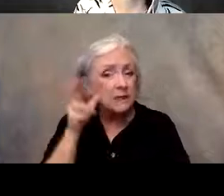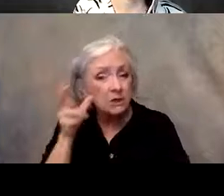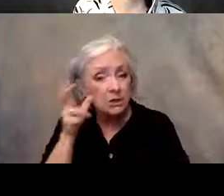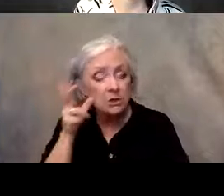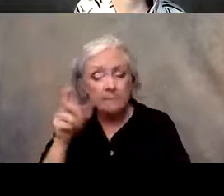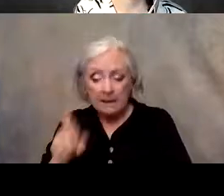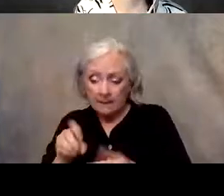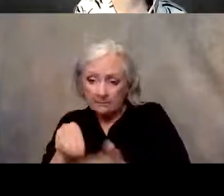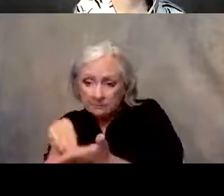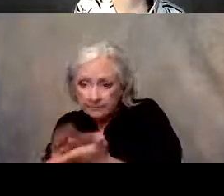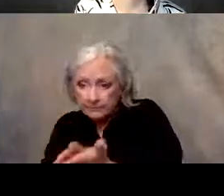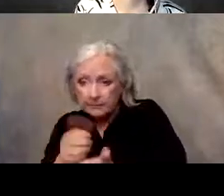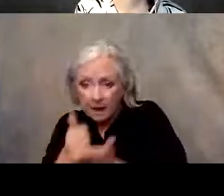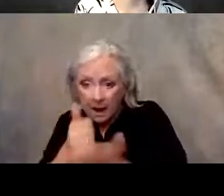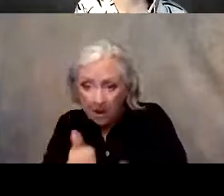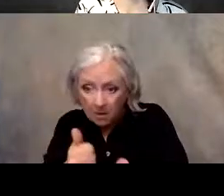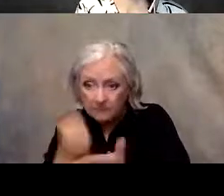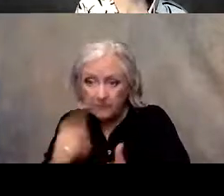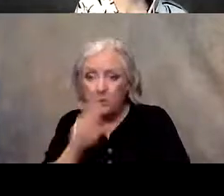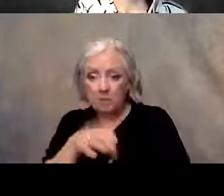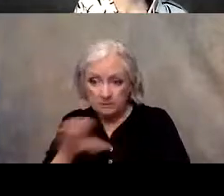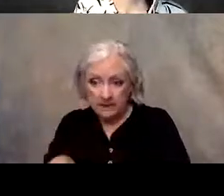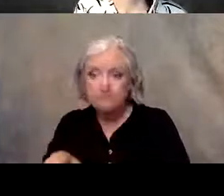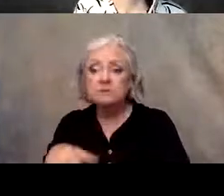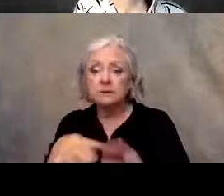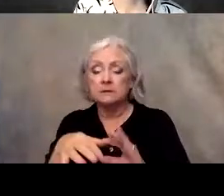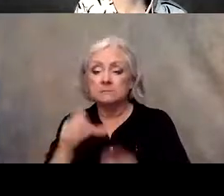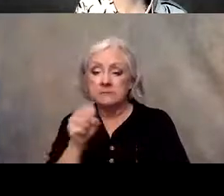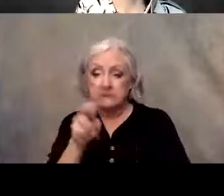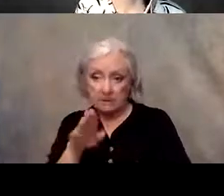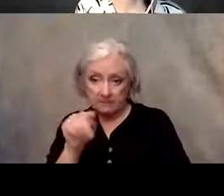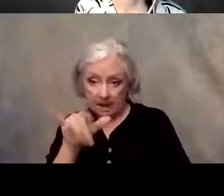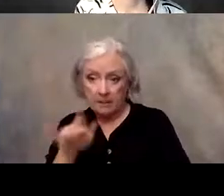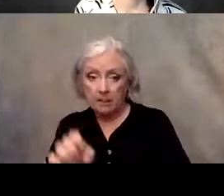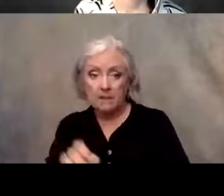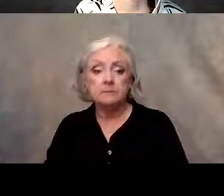for captioning and subtitling. When we're working with,